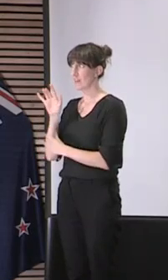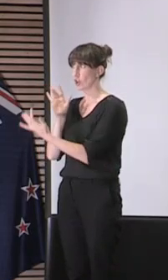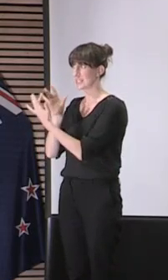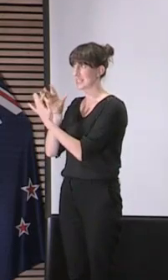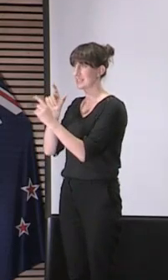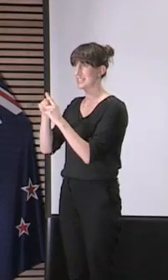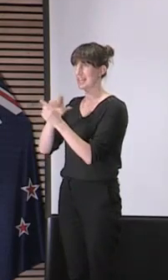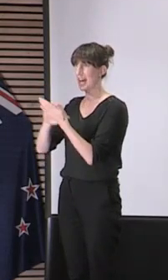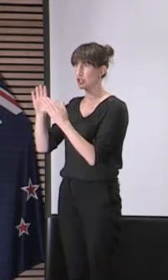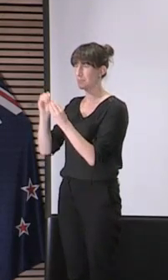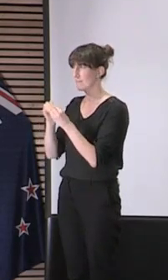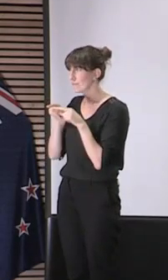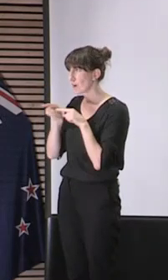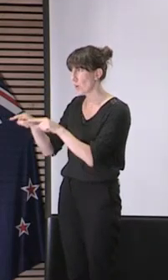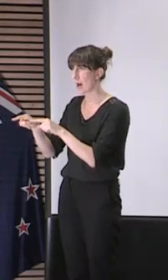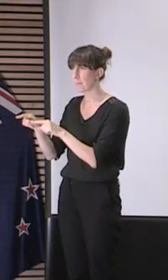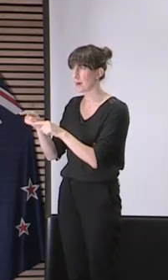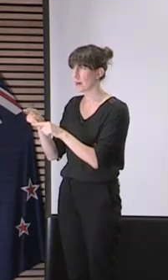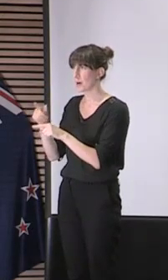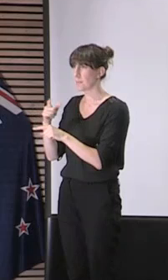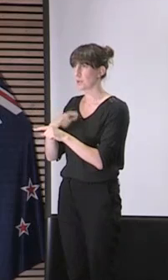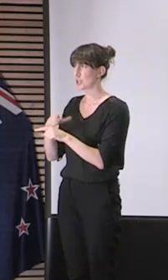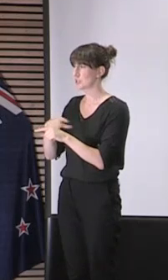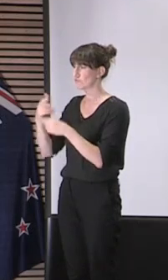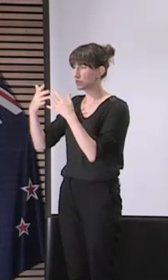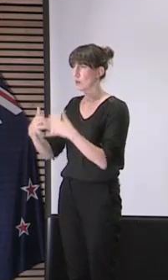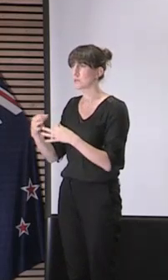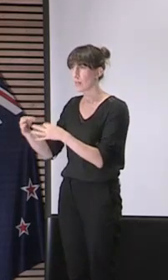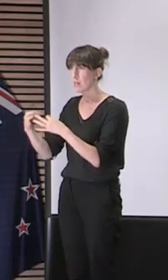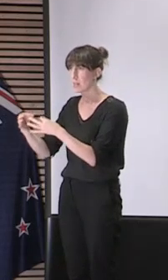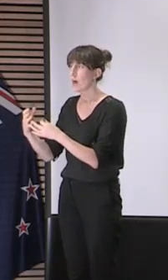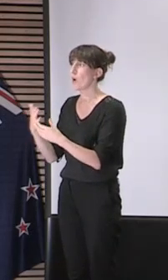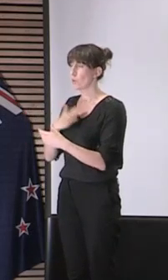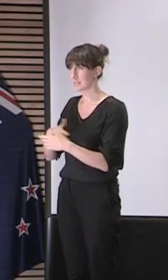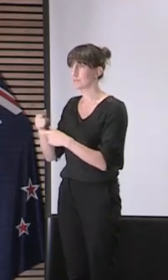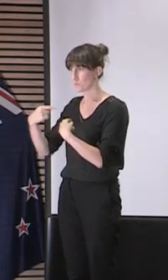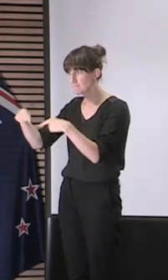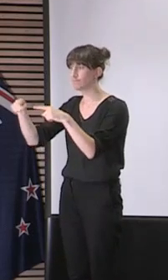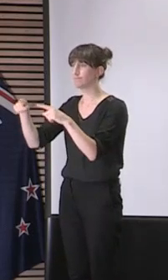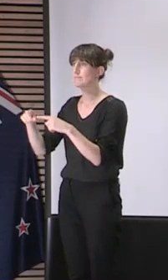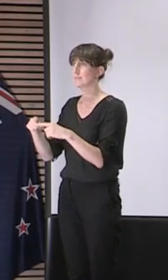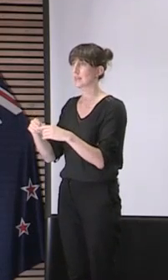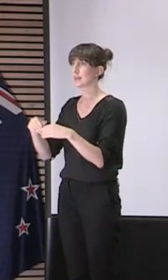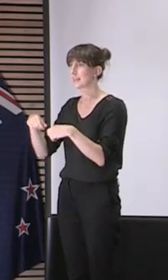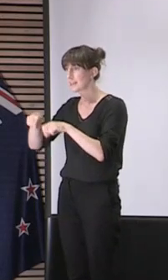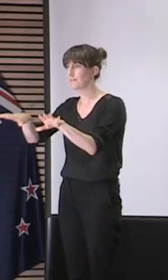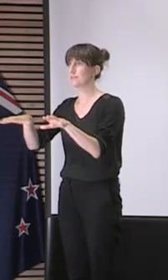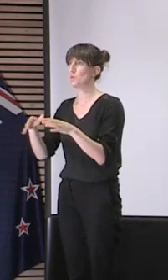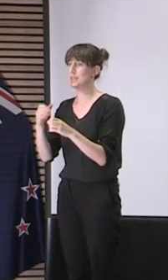had specific examples including one this morning, I have contracted the DHB chief